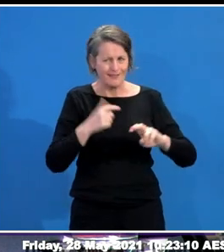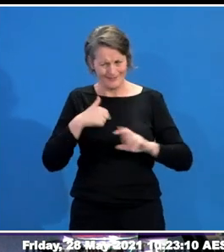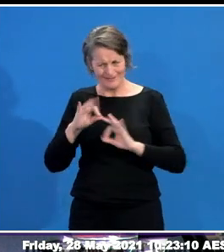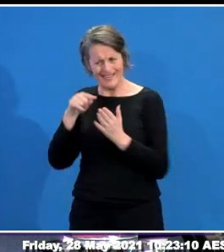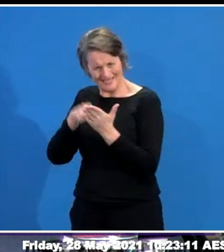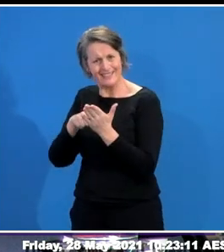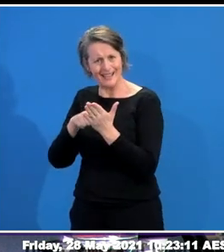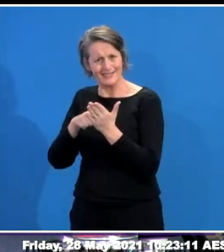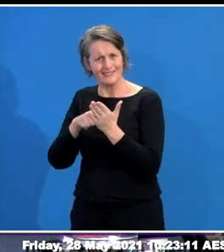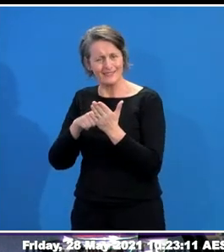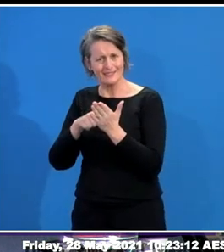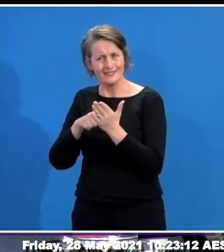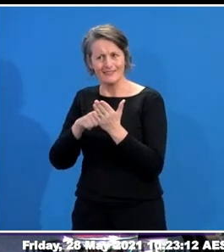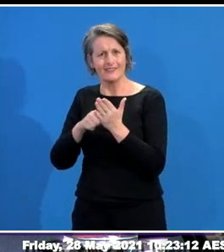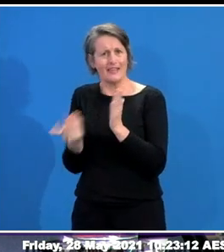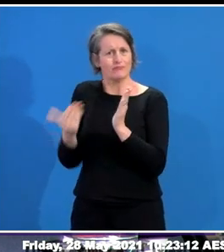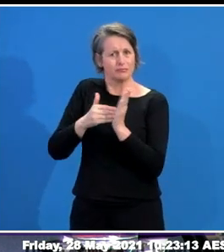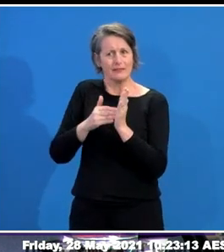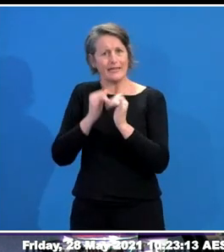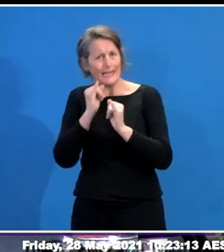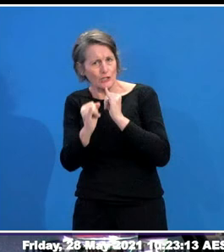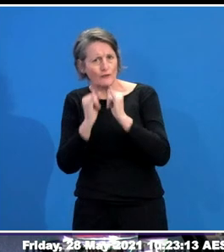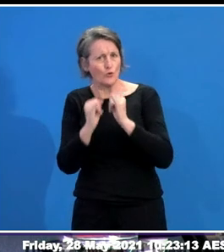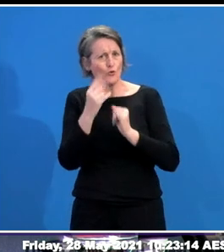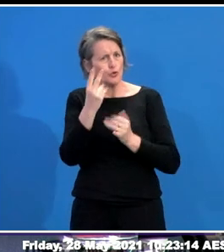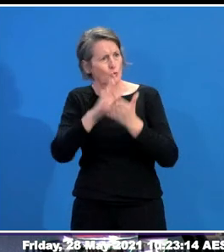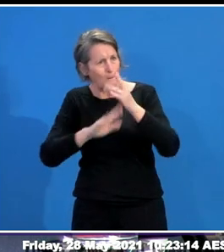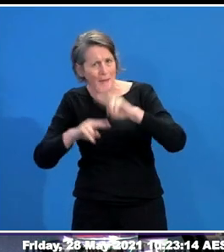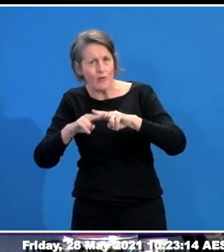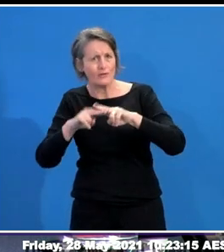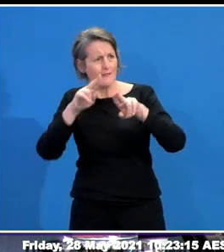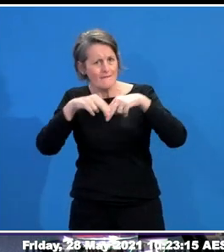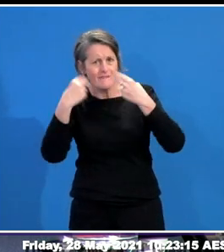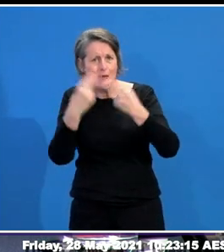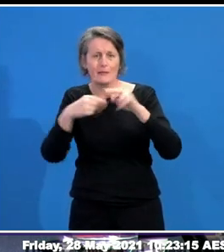as well as interviews with two parents of the clients in question and other staff at Lindsay street home.